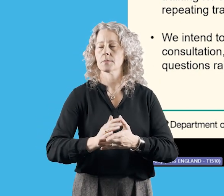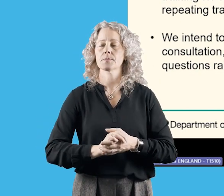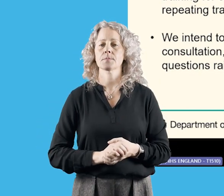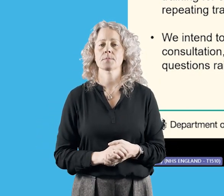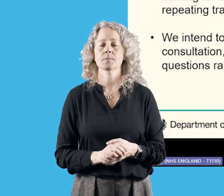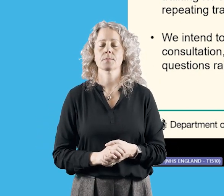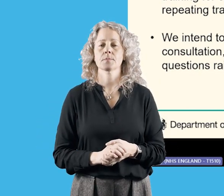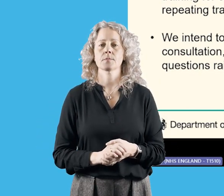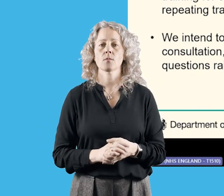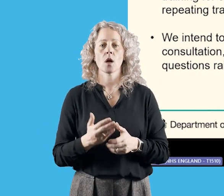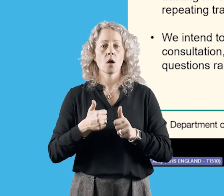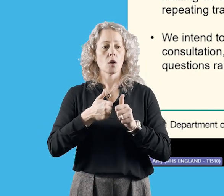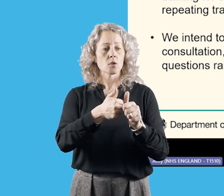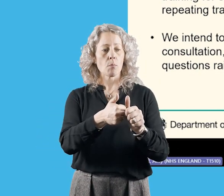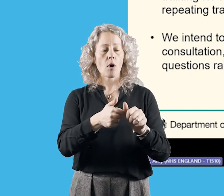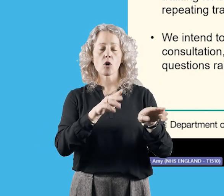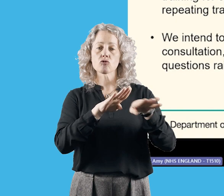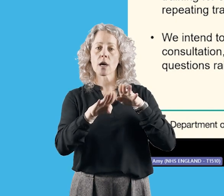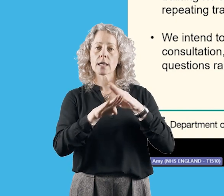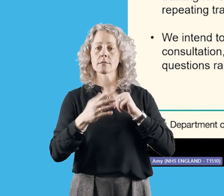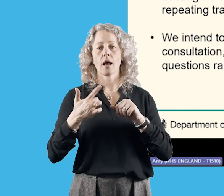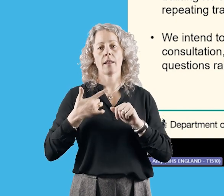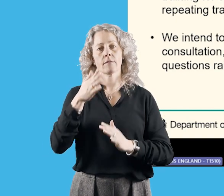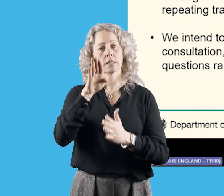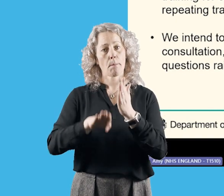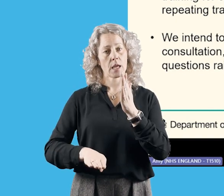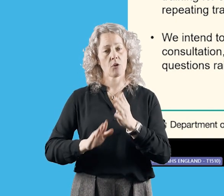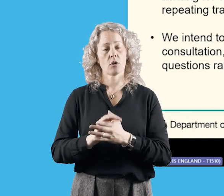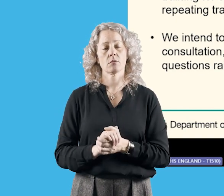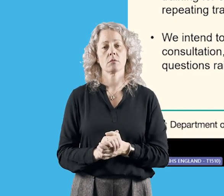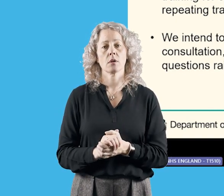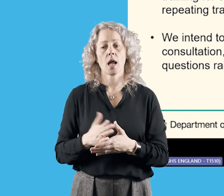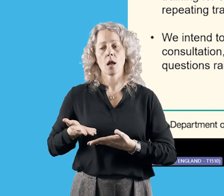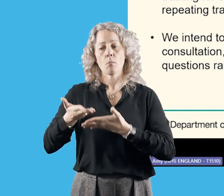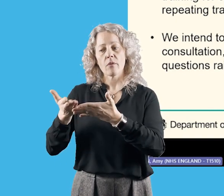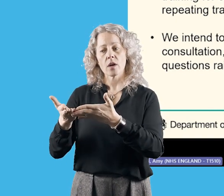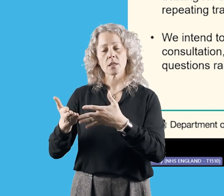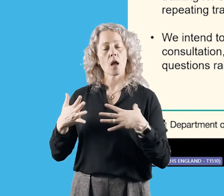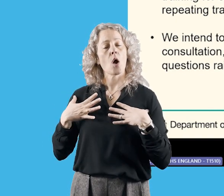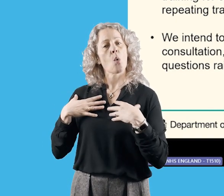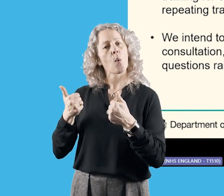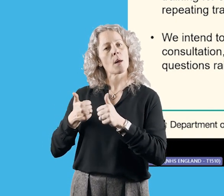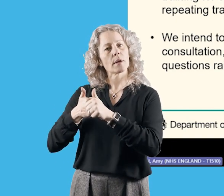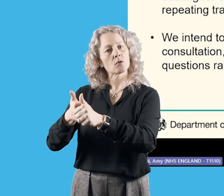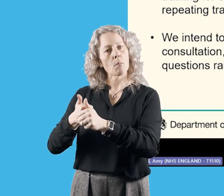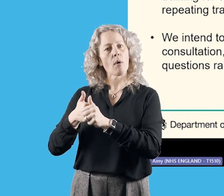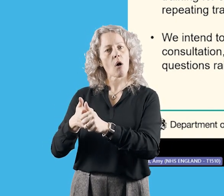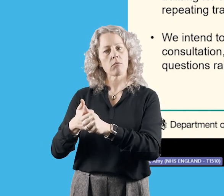support for trainers with lived experience such as provision of well-being, support, and information on finances